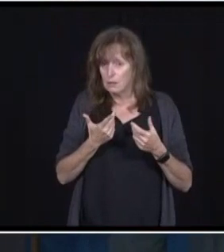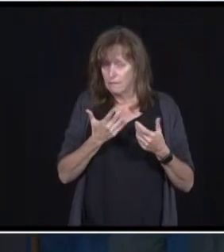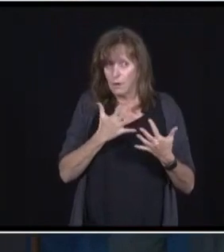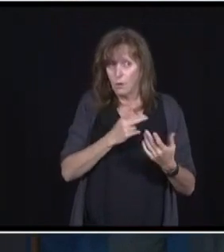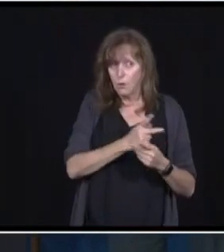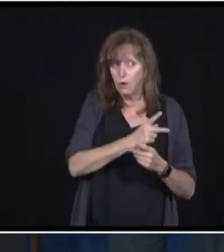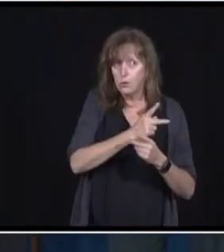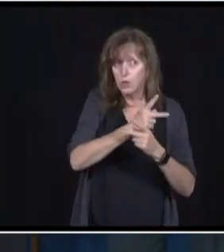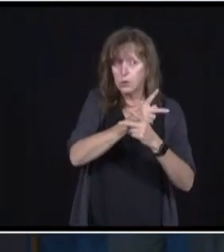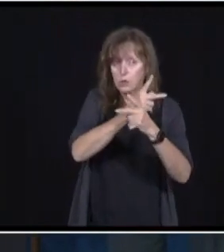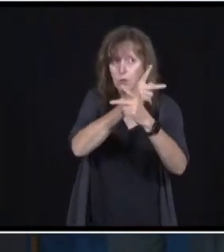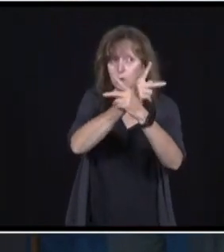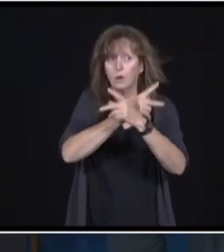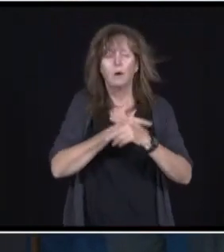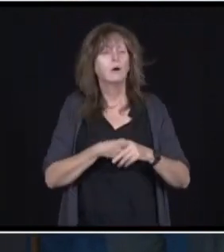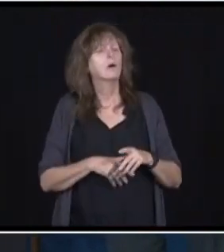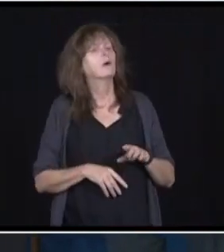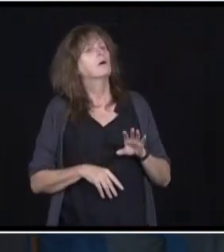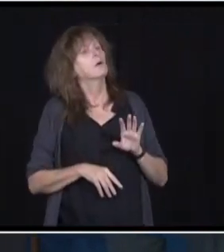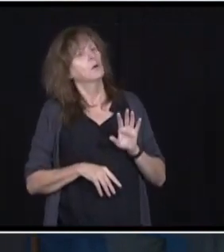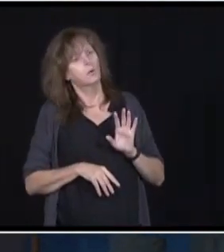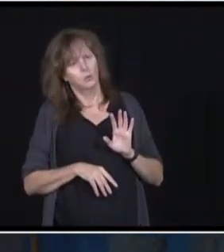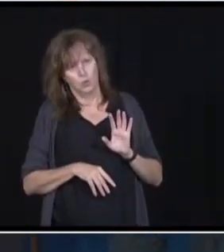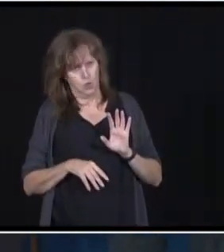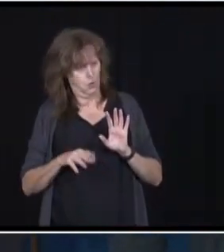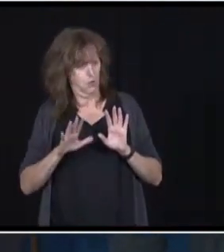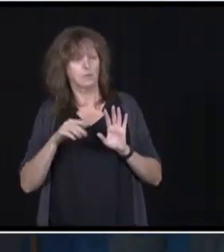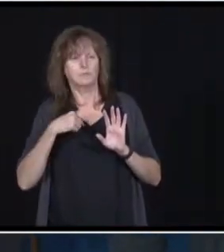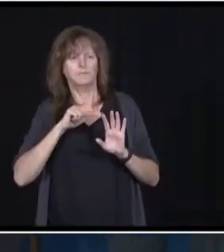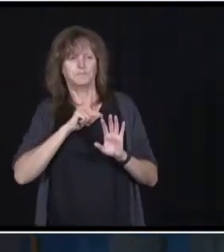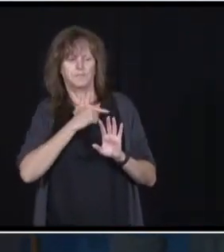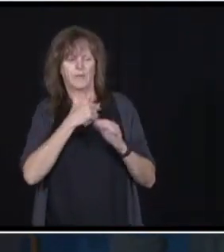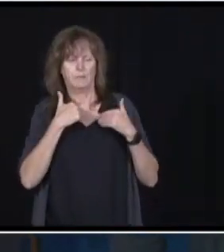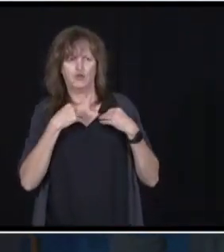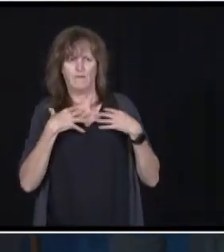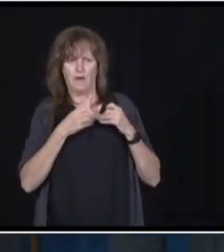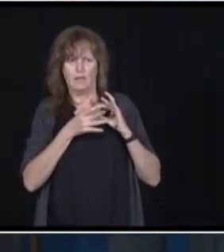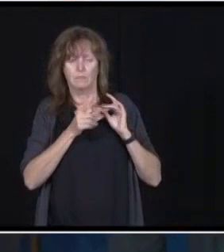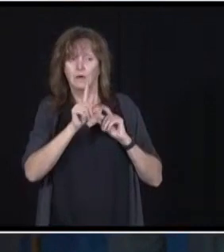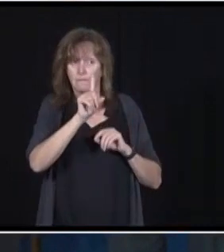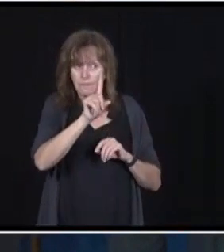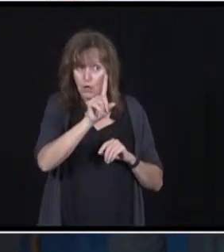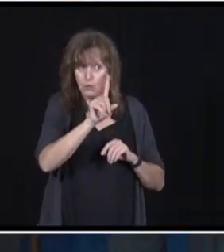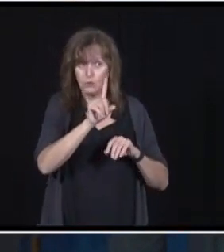Is this a problem and you don't have enough places and labs to look at the test? To monitor them?